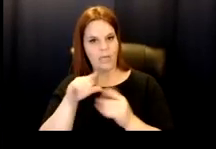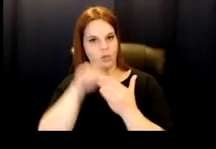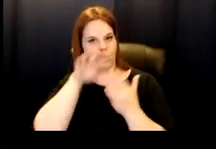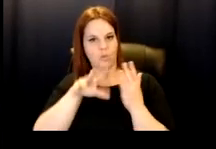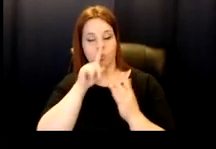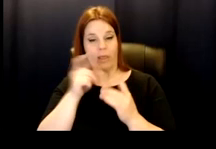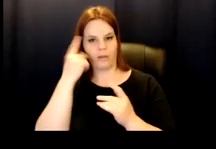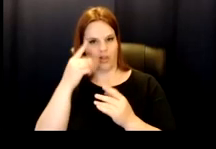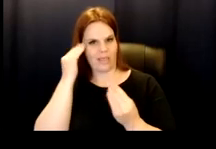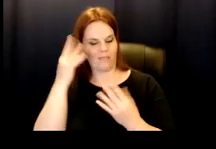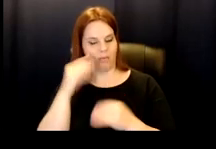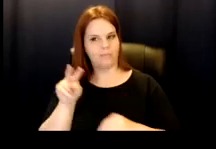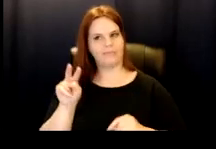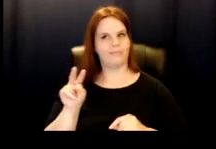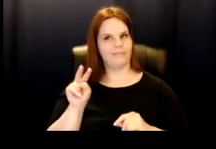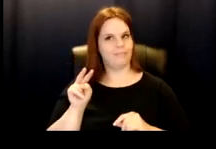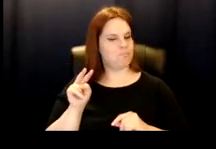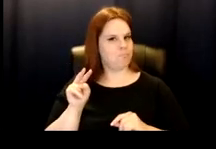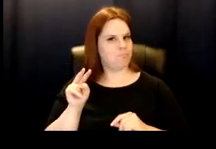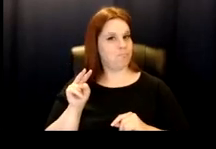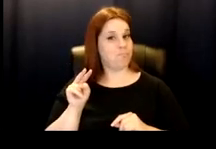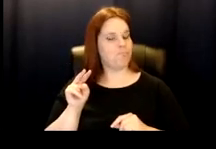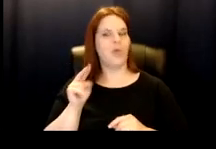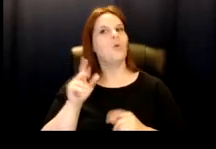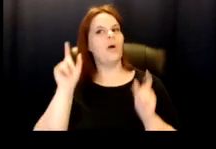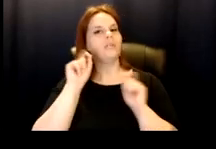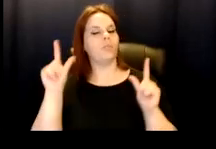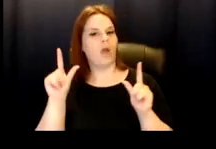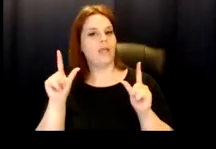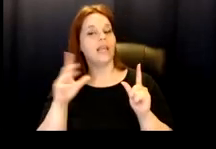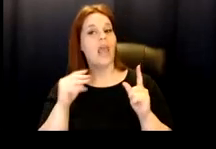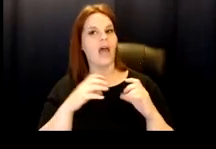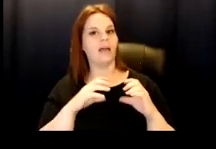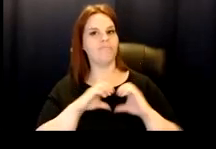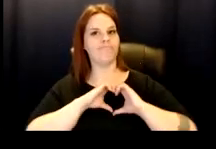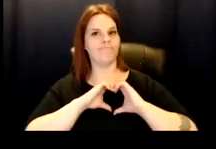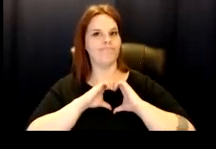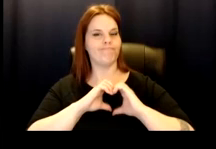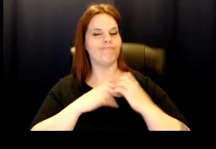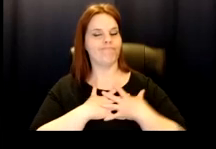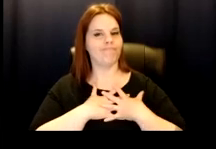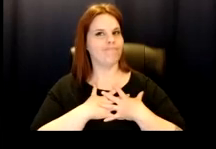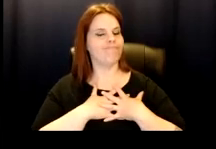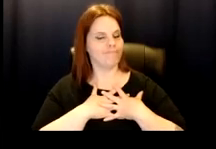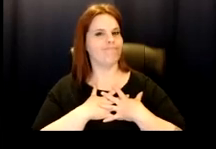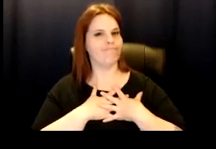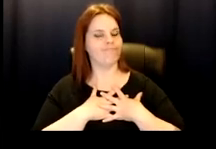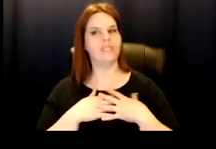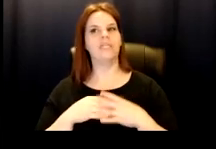was surprising surprising to some extent and heartening. So, people didn't know a lot about